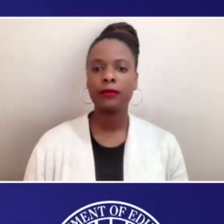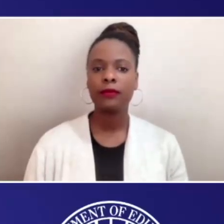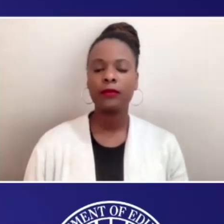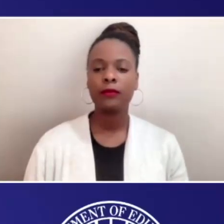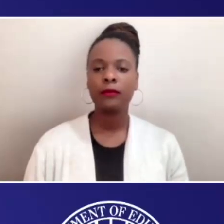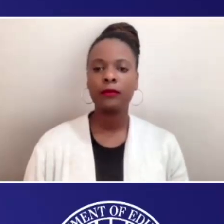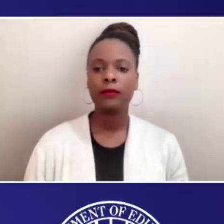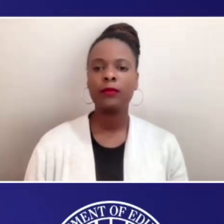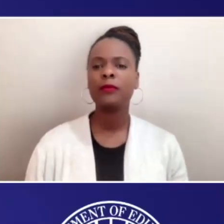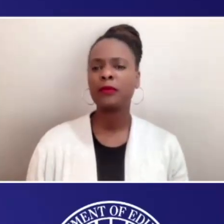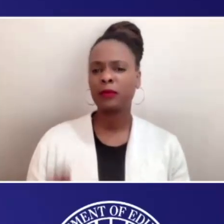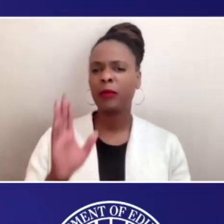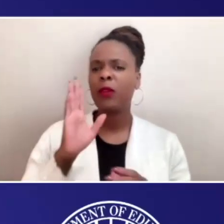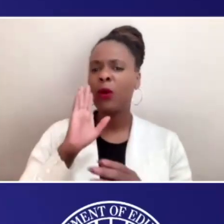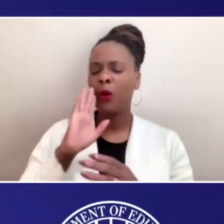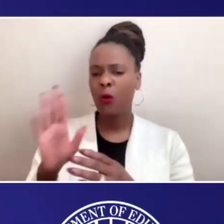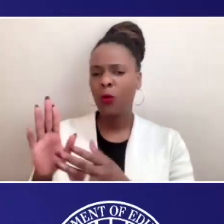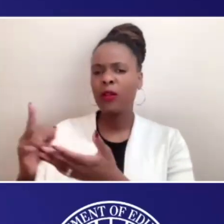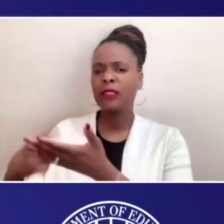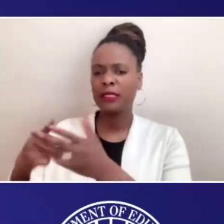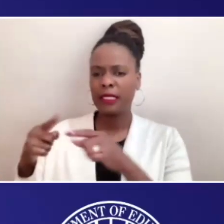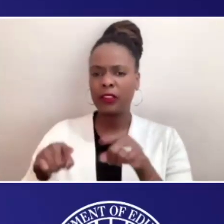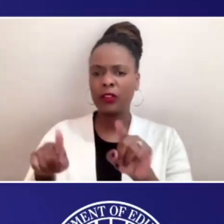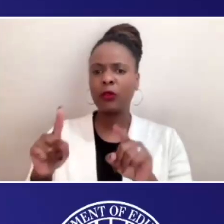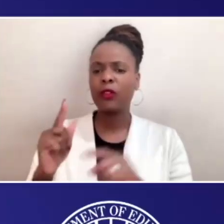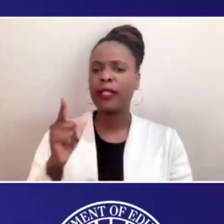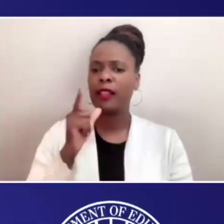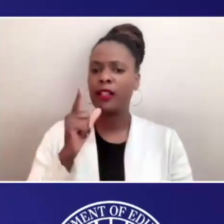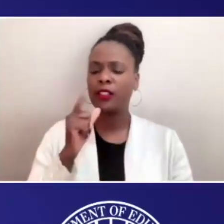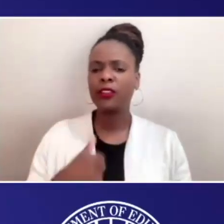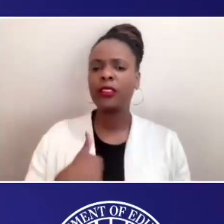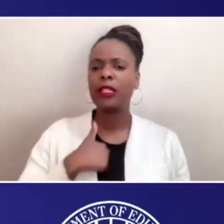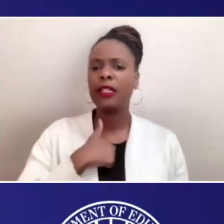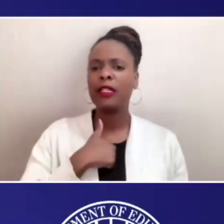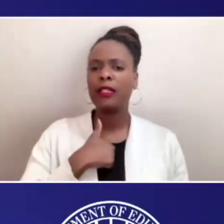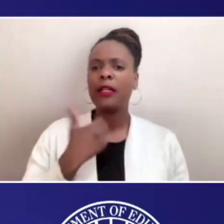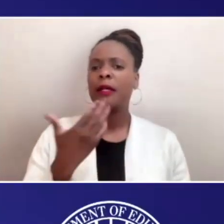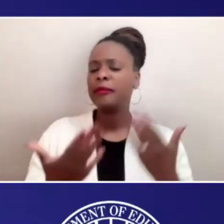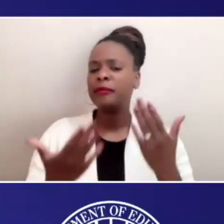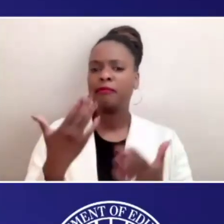We're going to take this back at lunch. I apologize, this did not get -- it may have gotten to us,